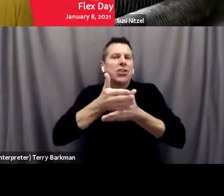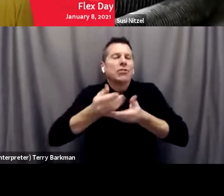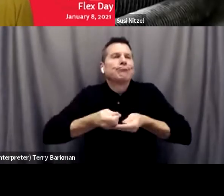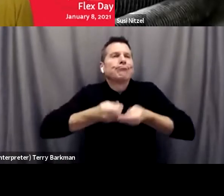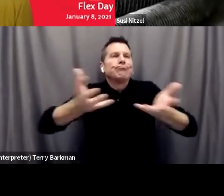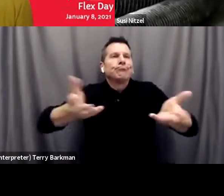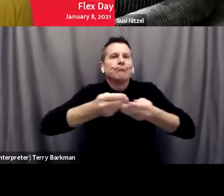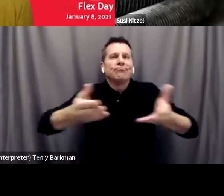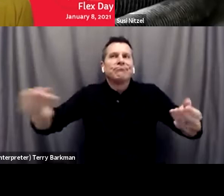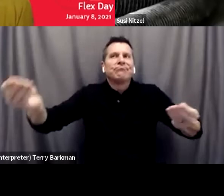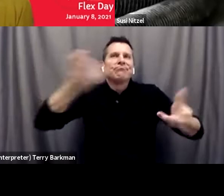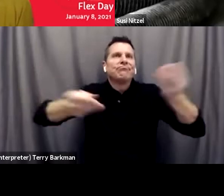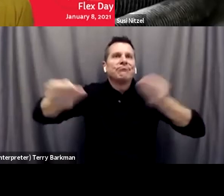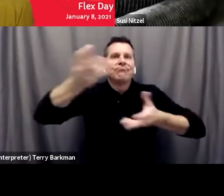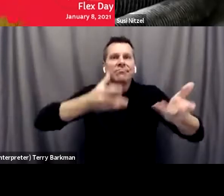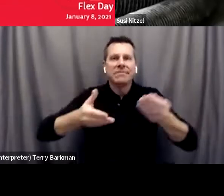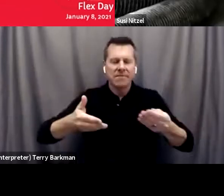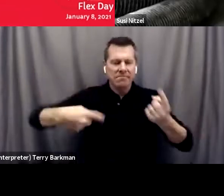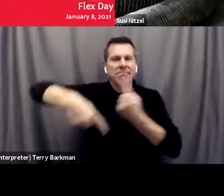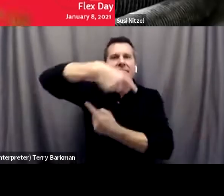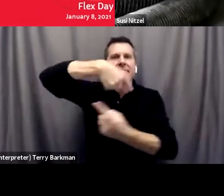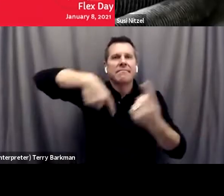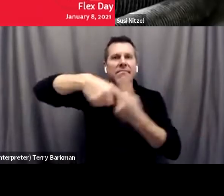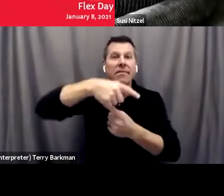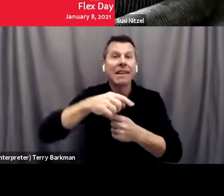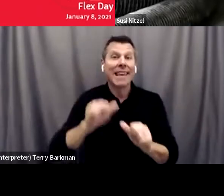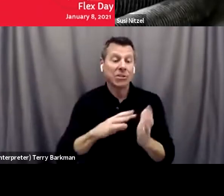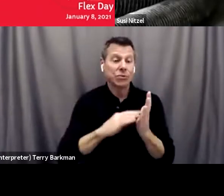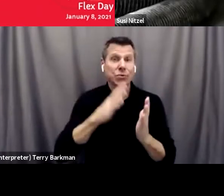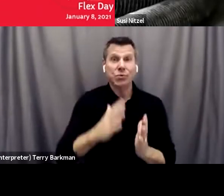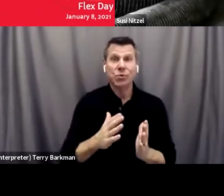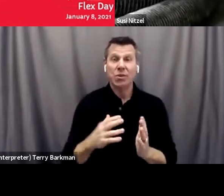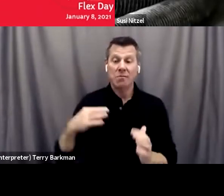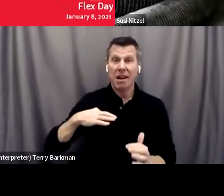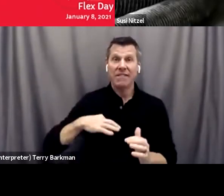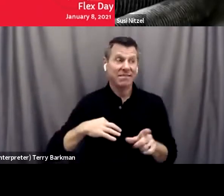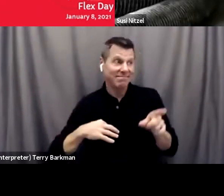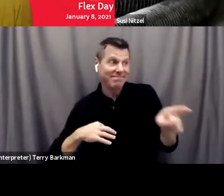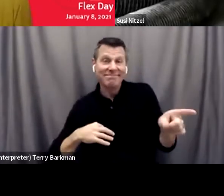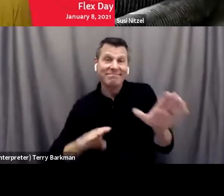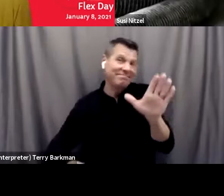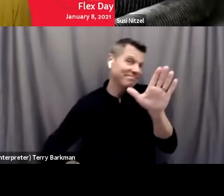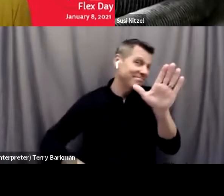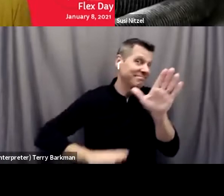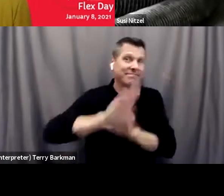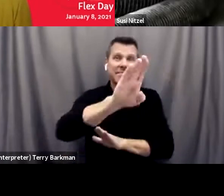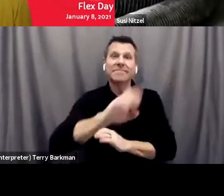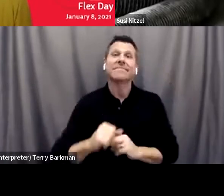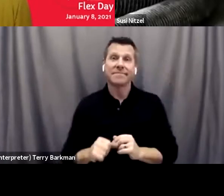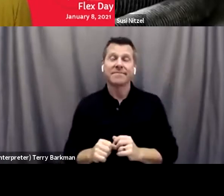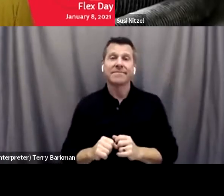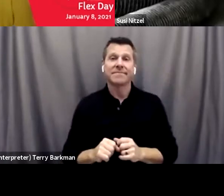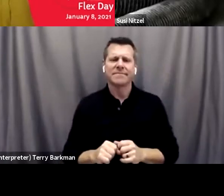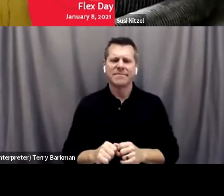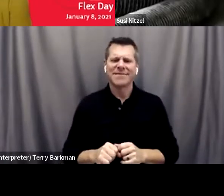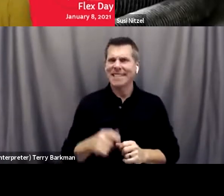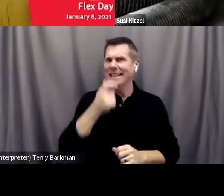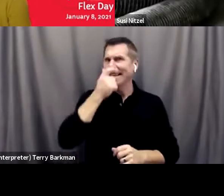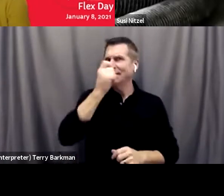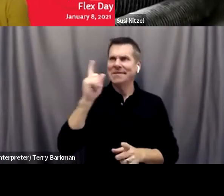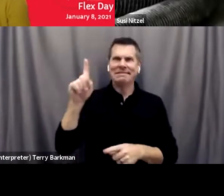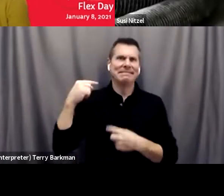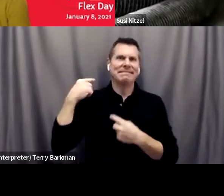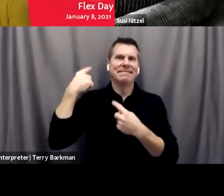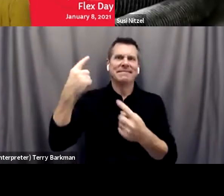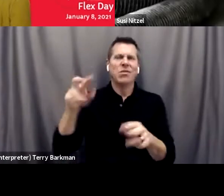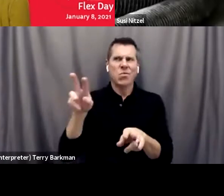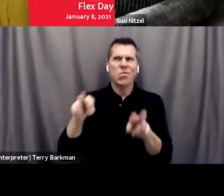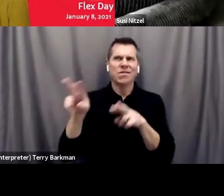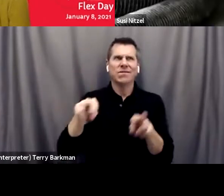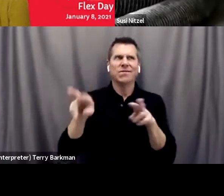to make decisions for the student to benefit the students. So it's been quite a interesting ride to see how this data is